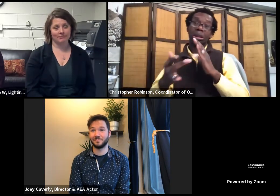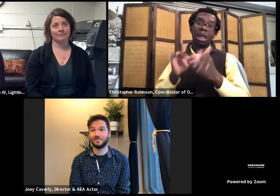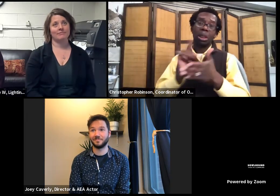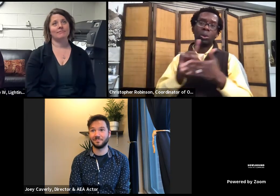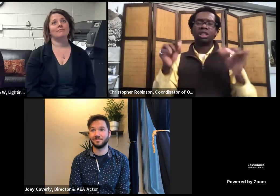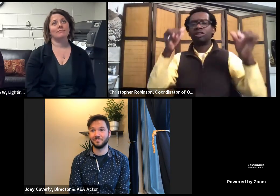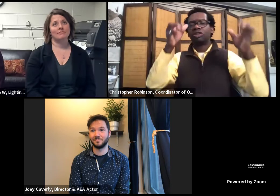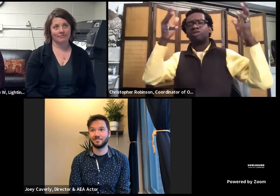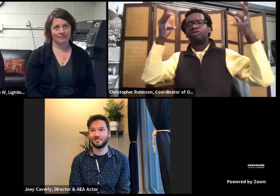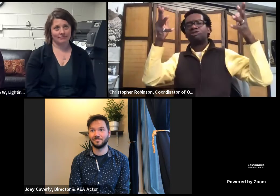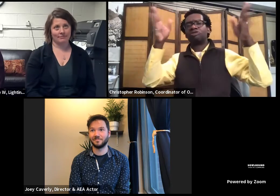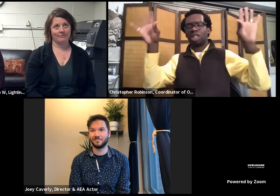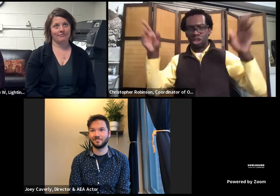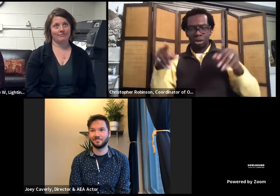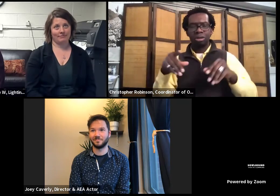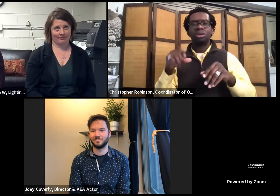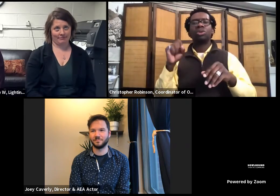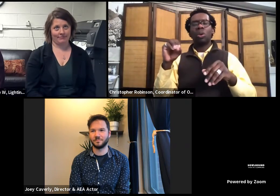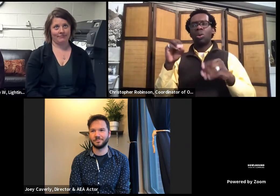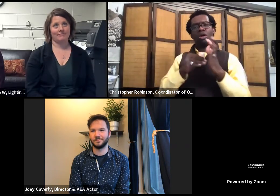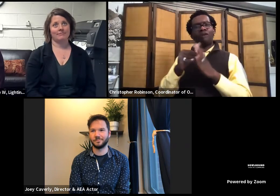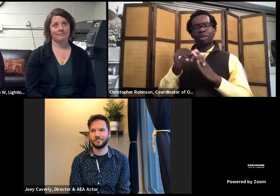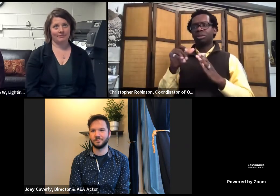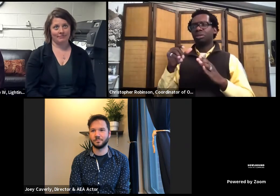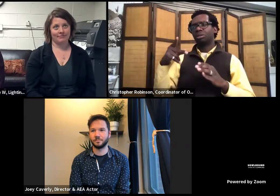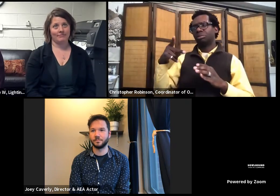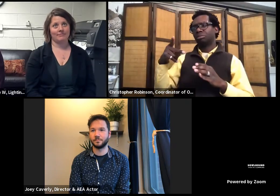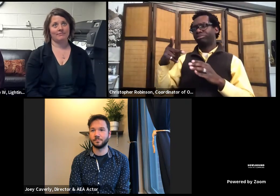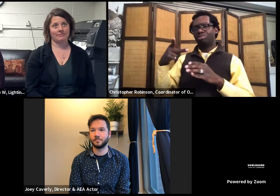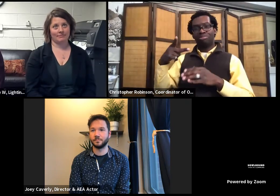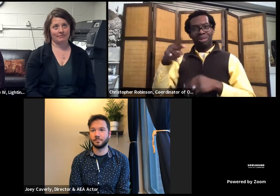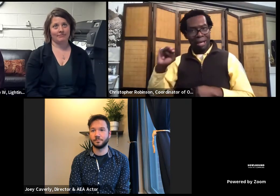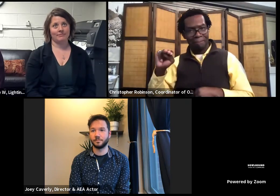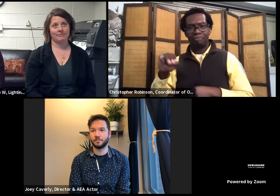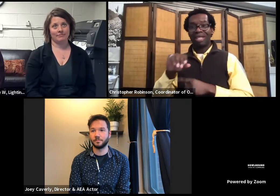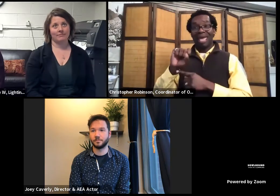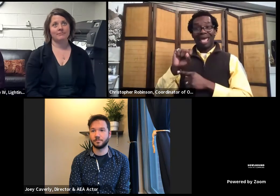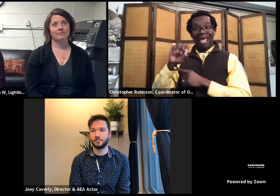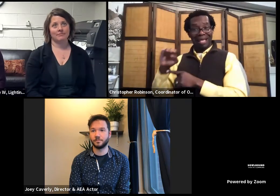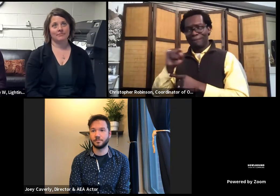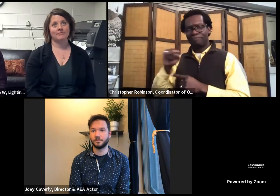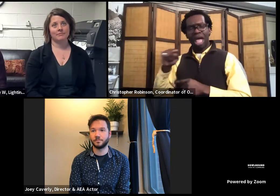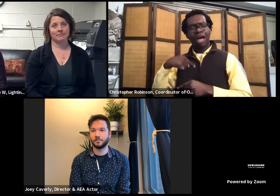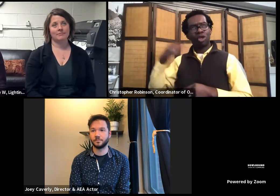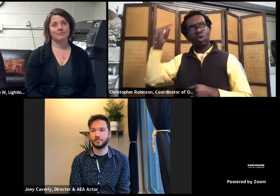Adds an hour or two hours. In tech week, you have to remember that scheduling